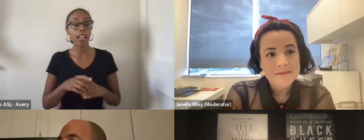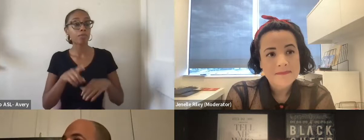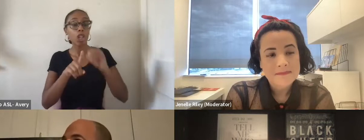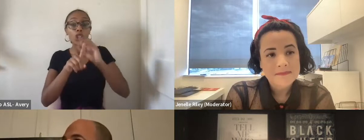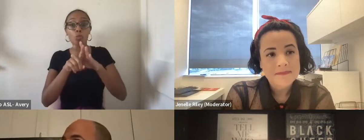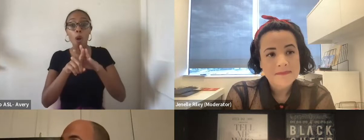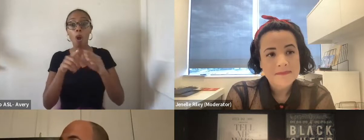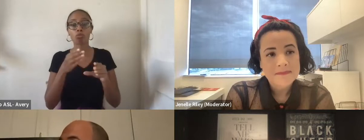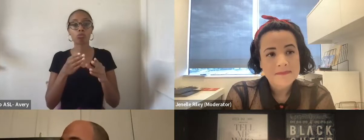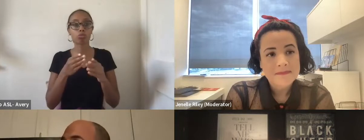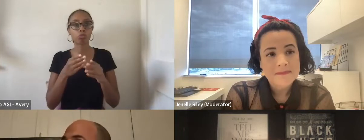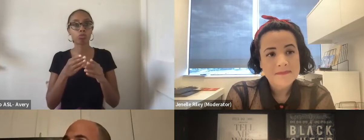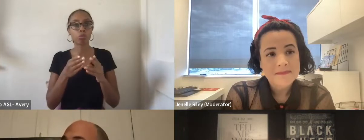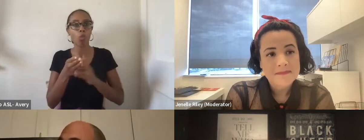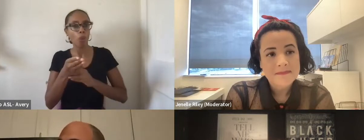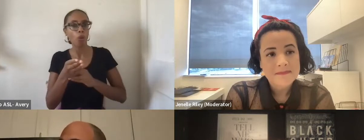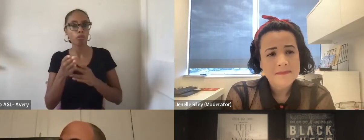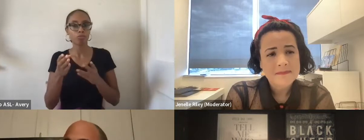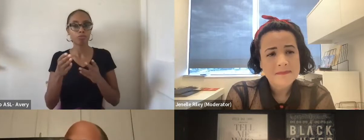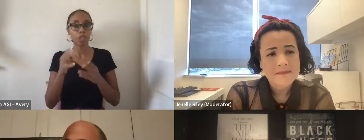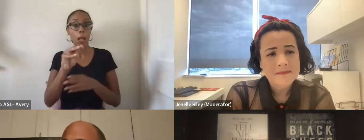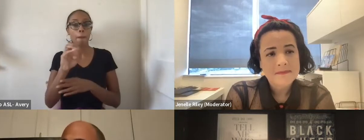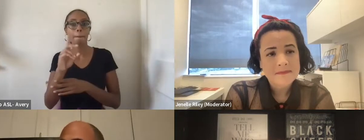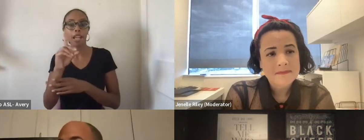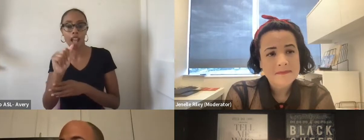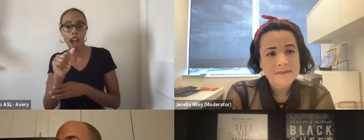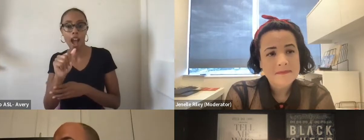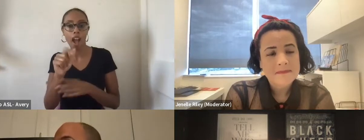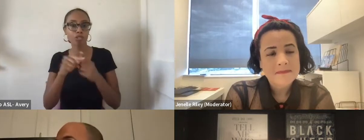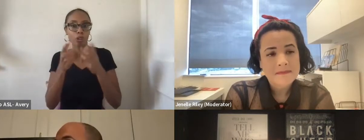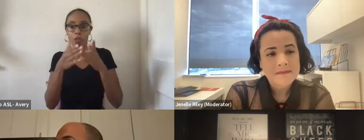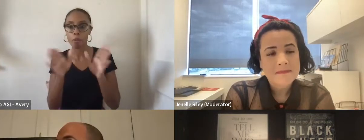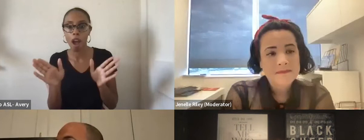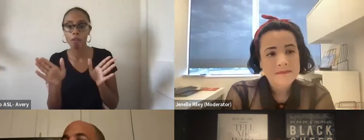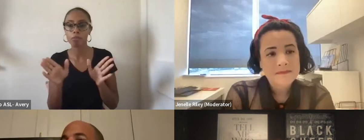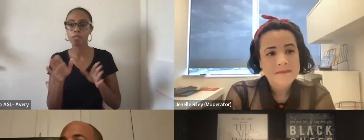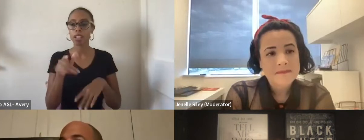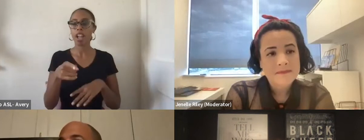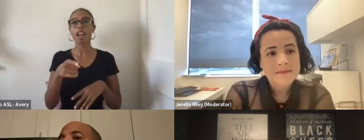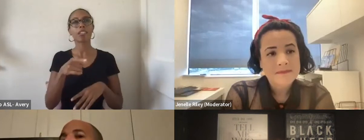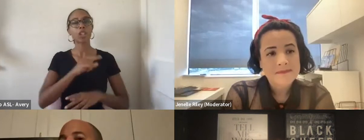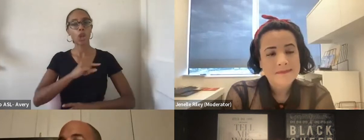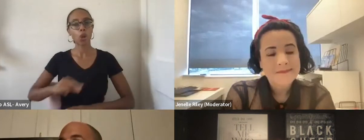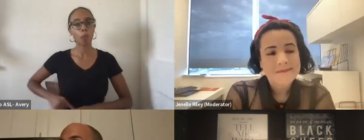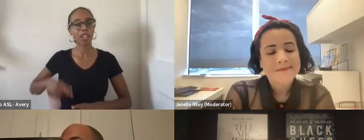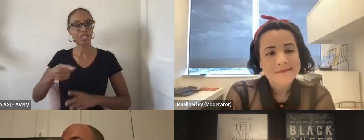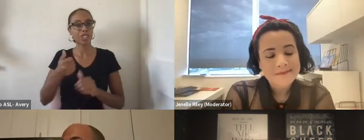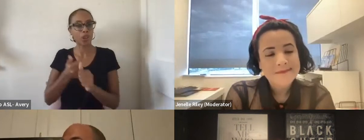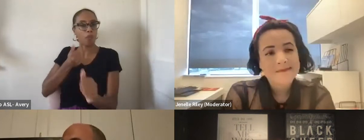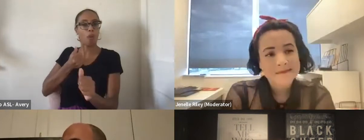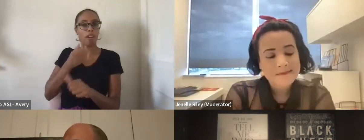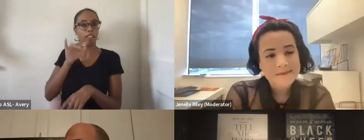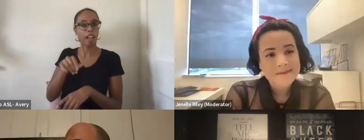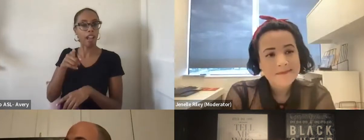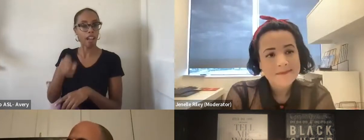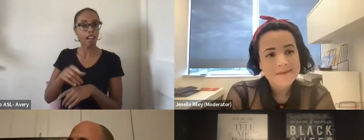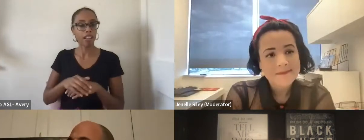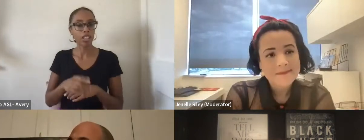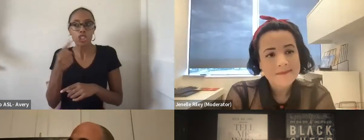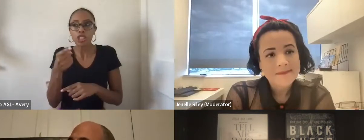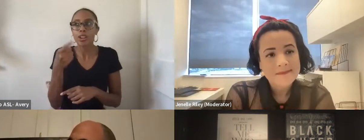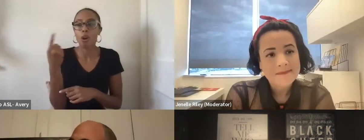somehow the Queen always managed to avoid, or, you know, she always sort of seem to have this innate